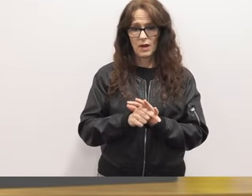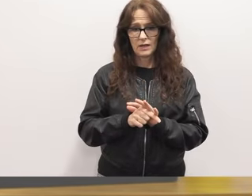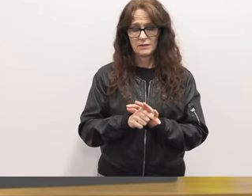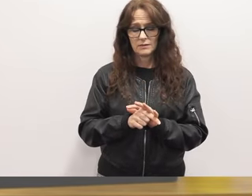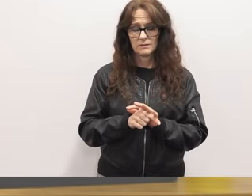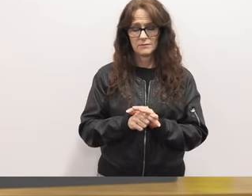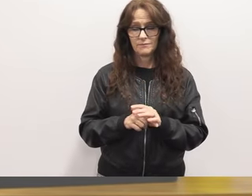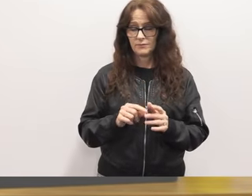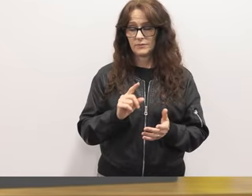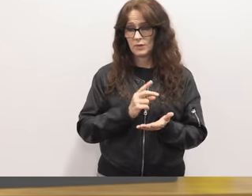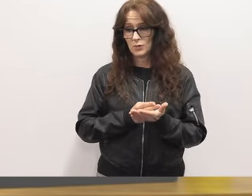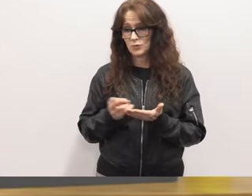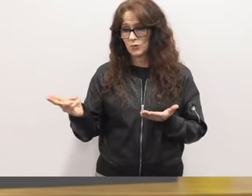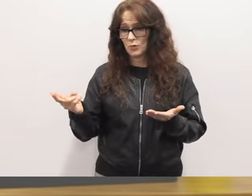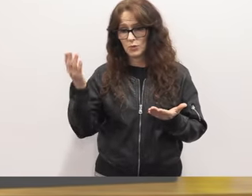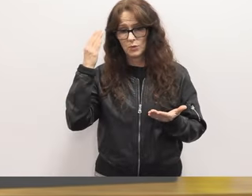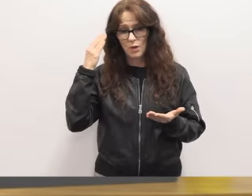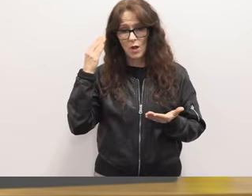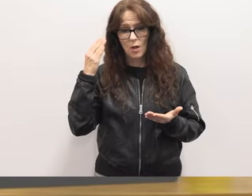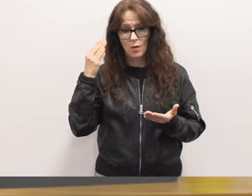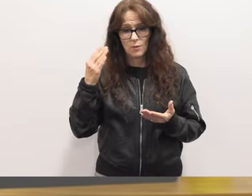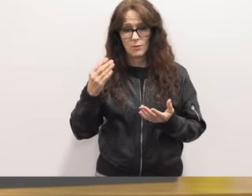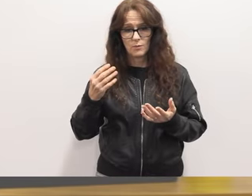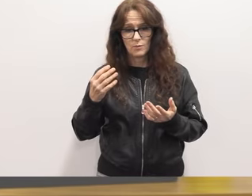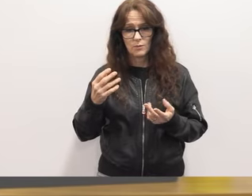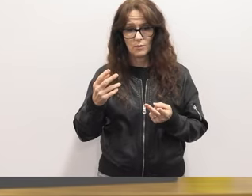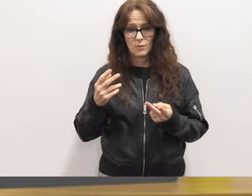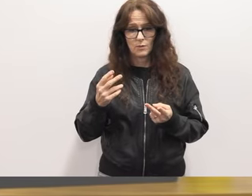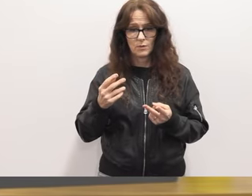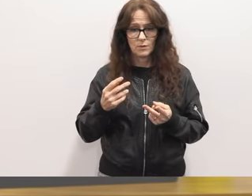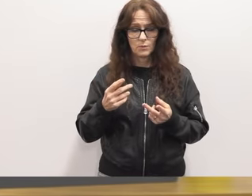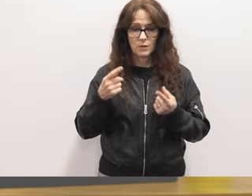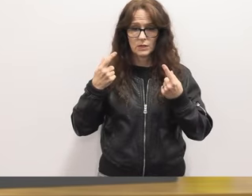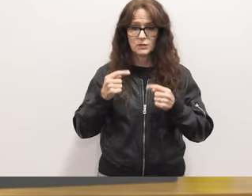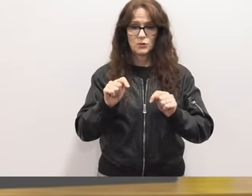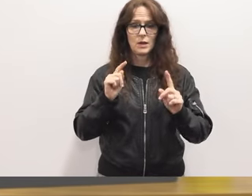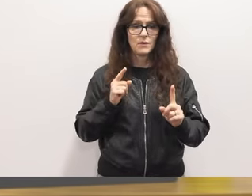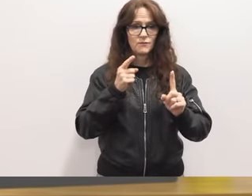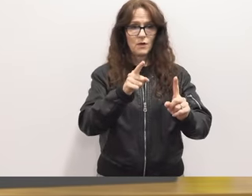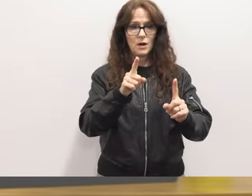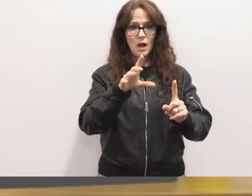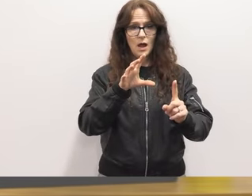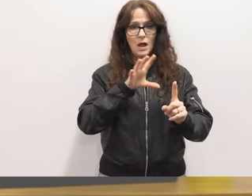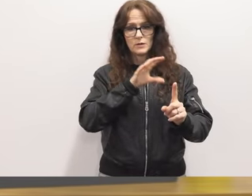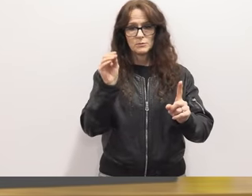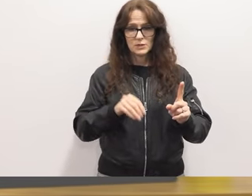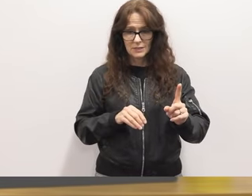we are going to continuously strive for a hundred percent, but it's going to be a tough one to achieve,